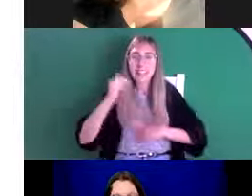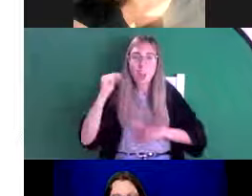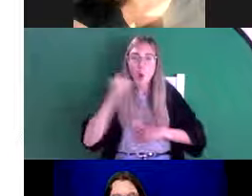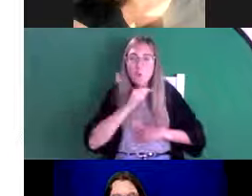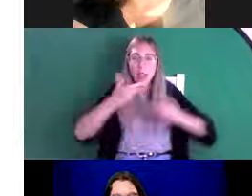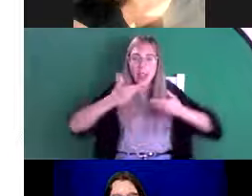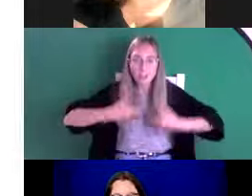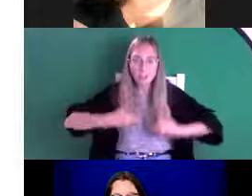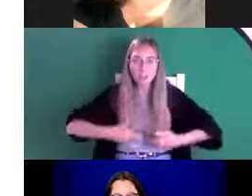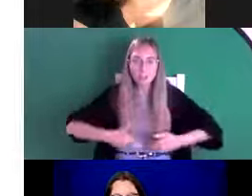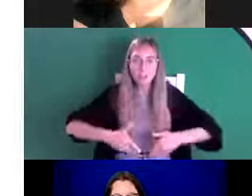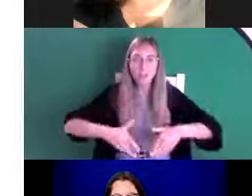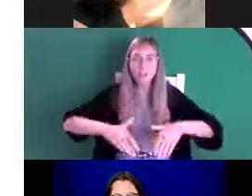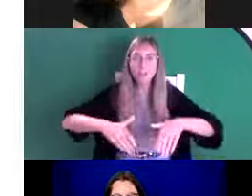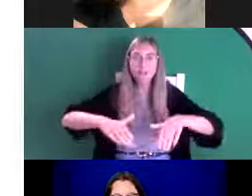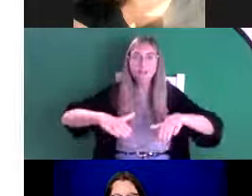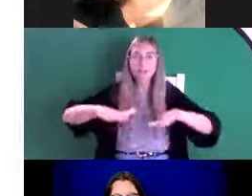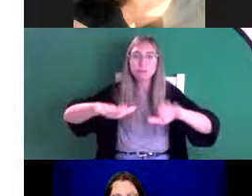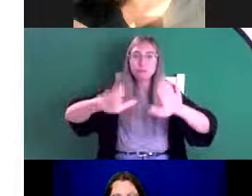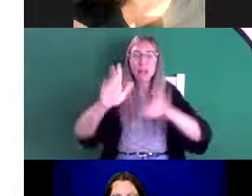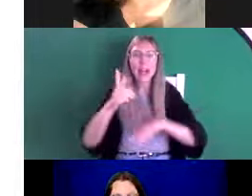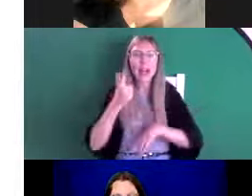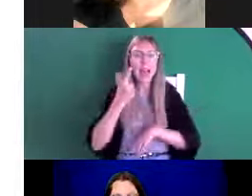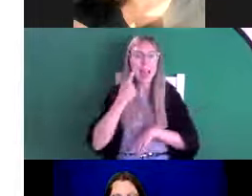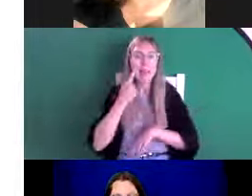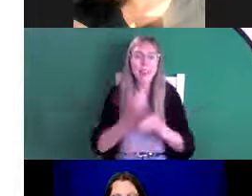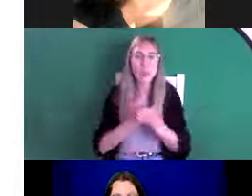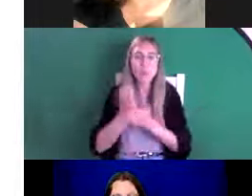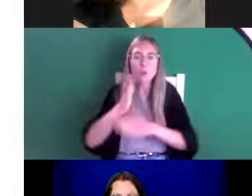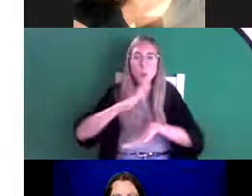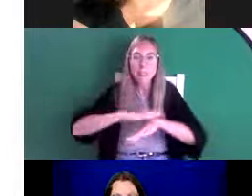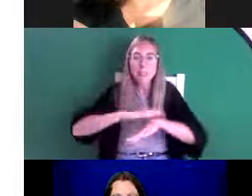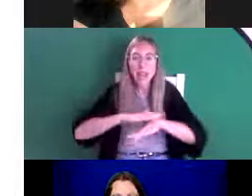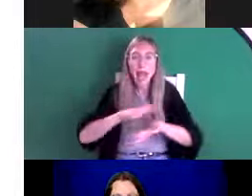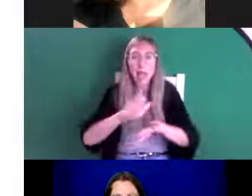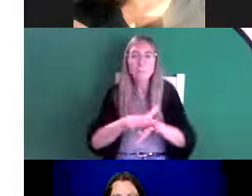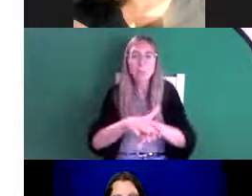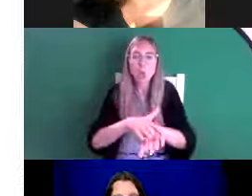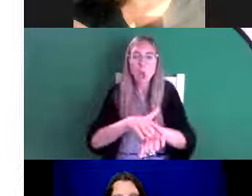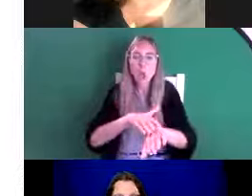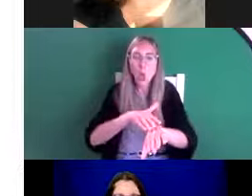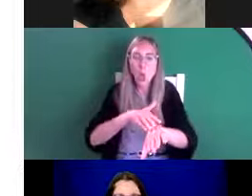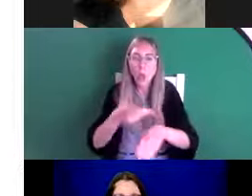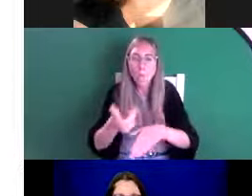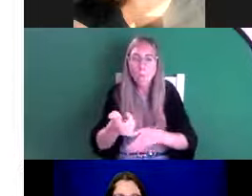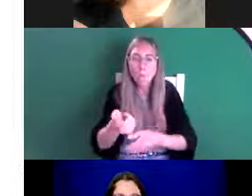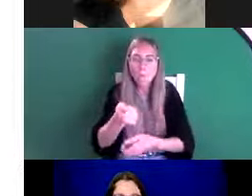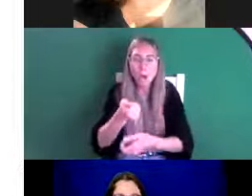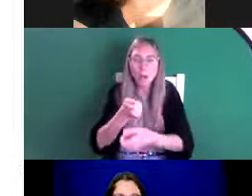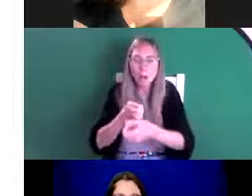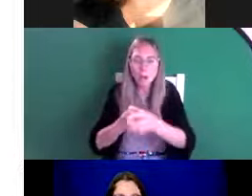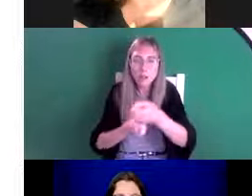the time she slowly pulled that cloth in so that was like a durational performance by her